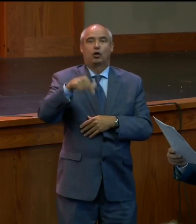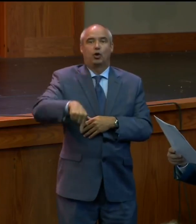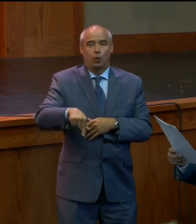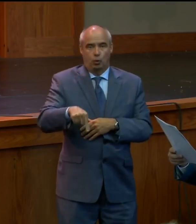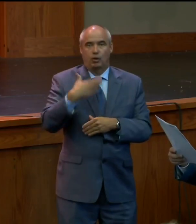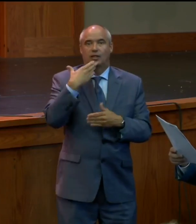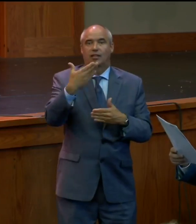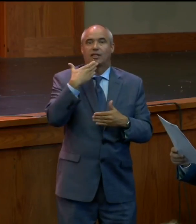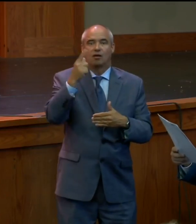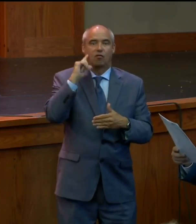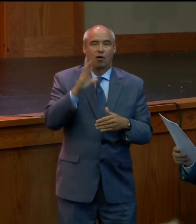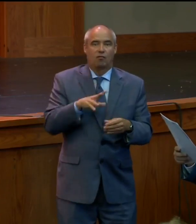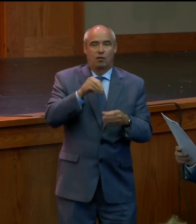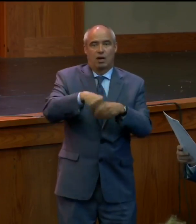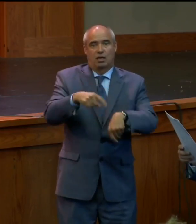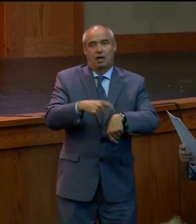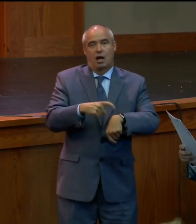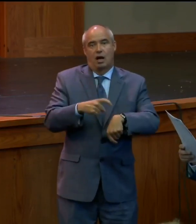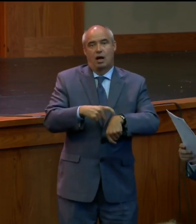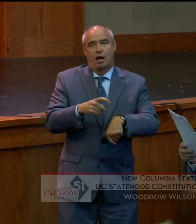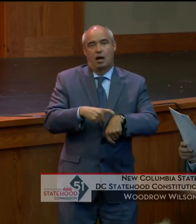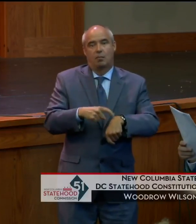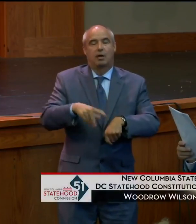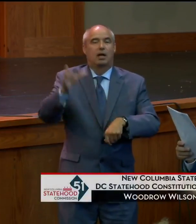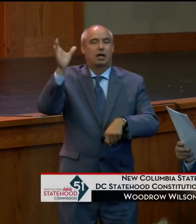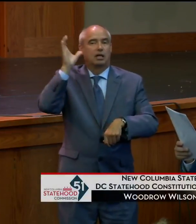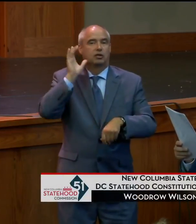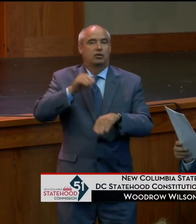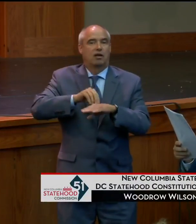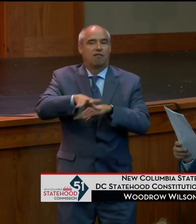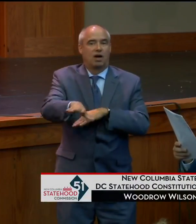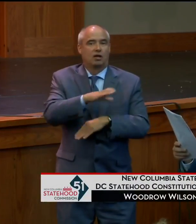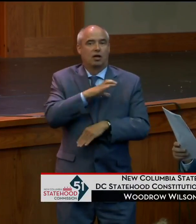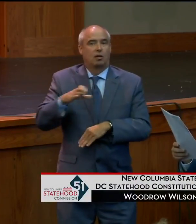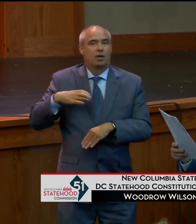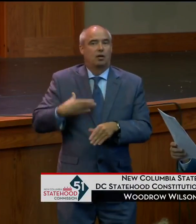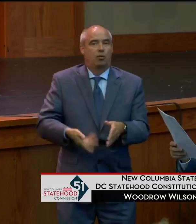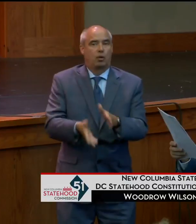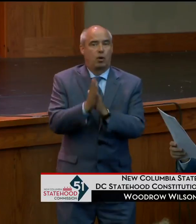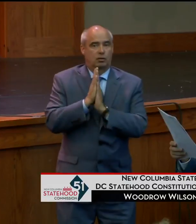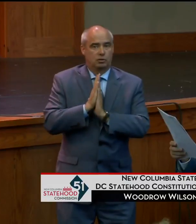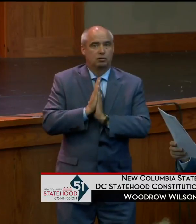THANK YOU FOR TAKING THE TIME TO LISTEN TO THE ADVISORY COMMITTEE'S REQUEST.